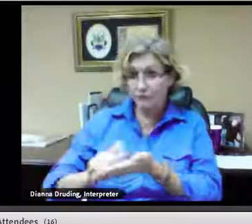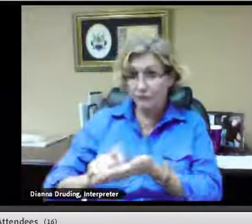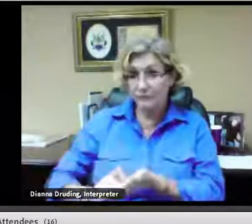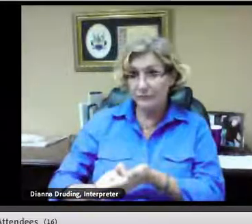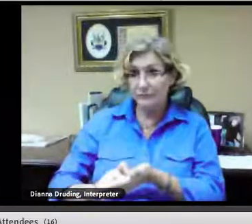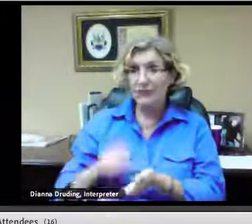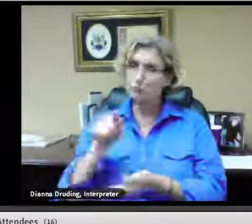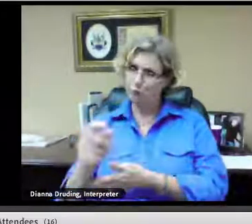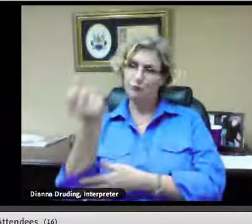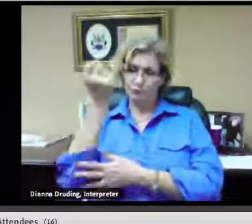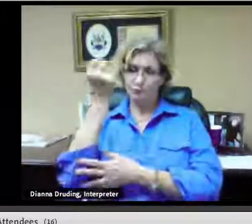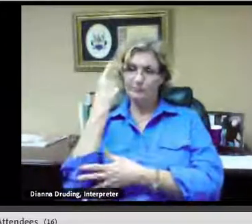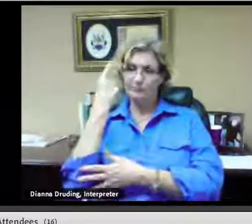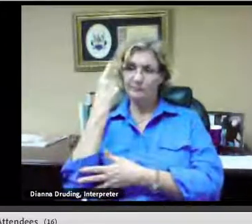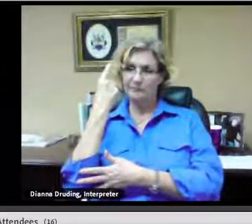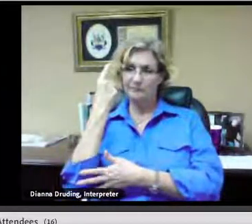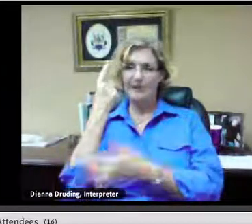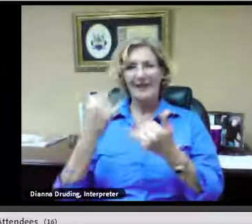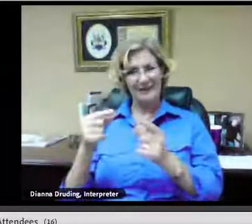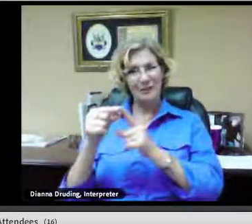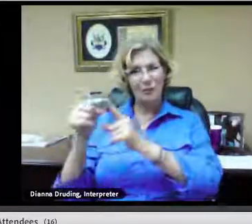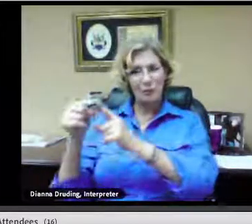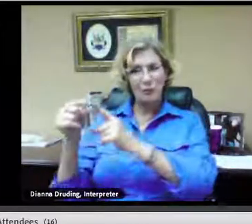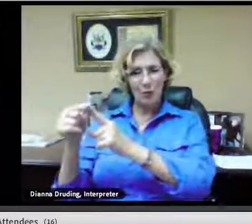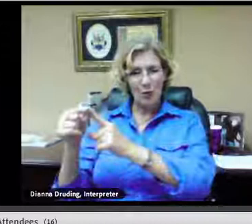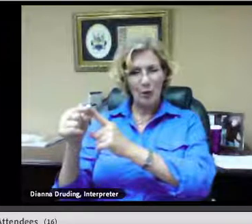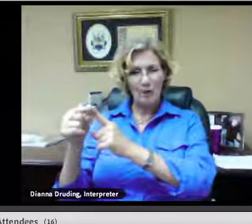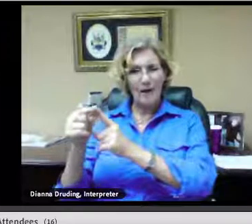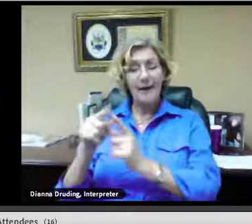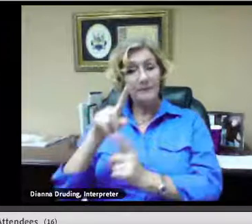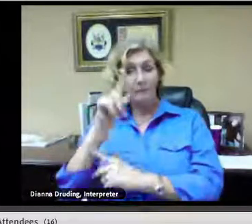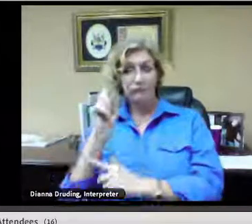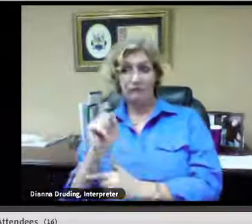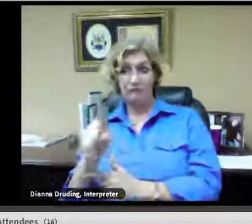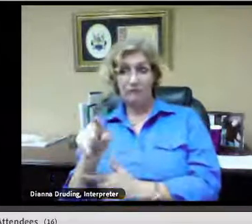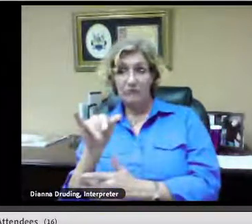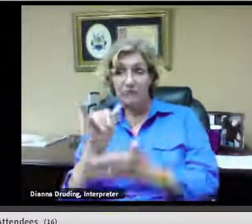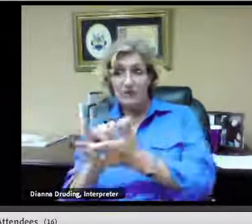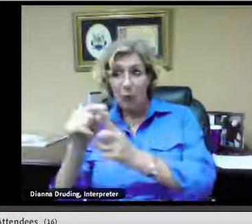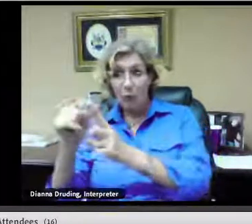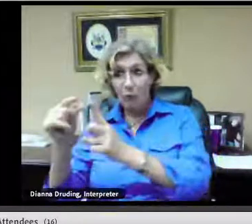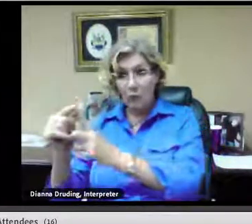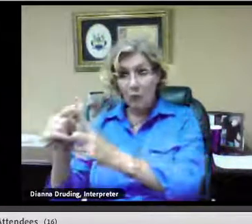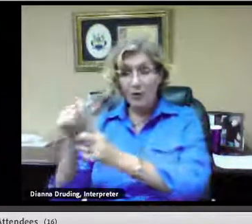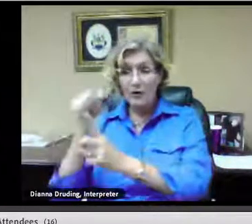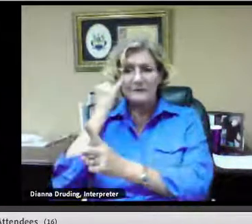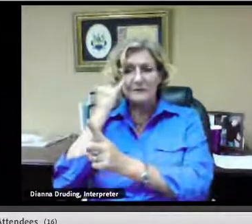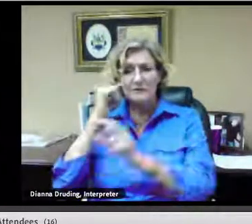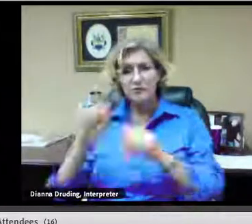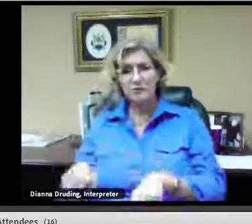And call it into question if you can see how or if it is limiting accessibility in any way,